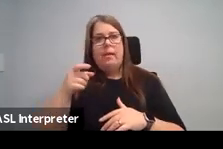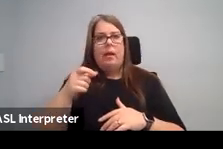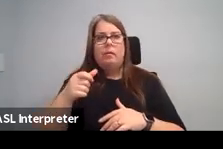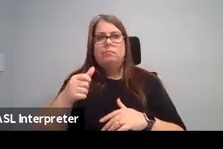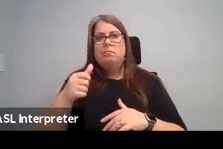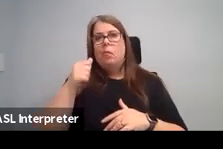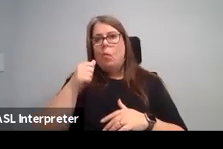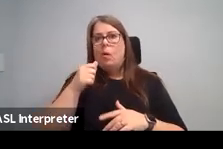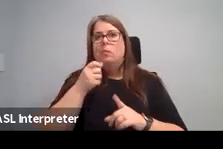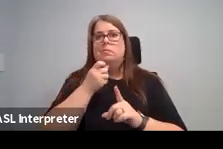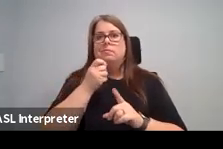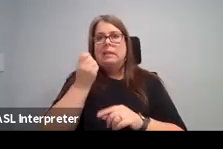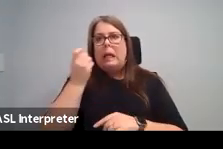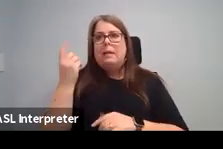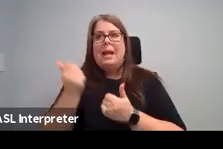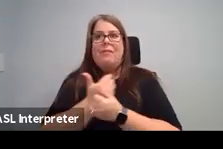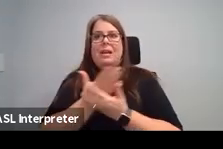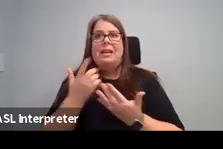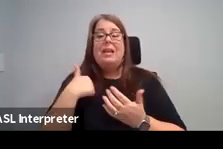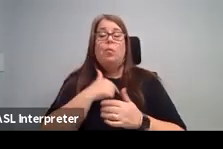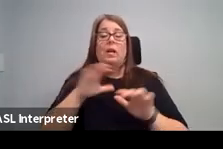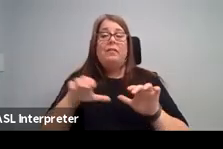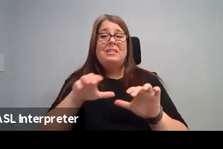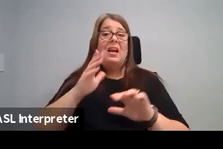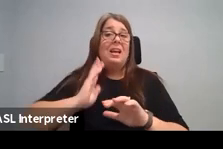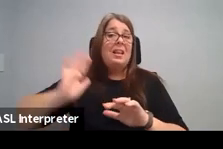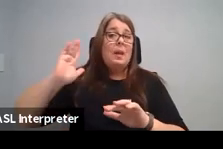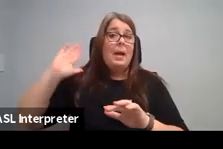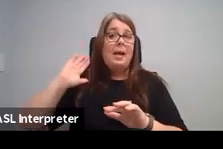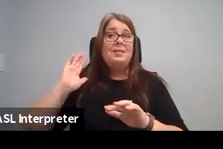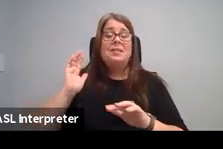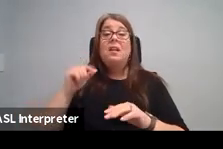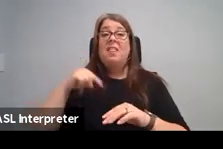Jewyl Alderson Clarke, SDCOE: First of all, you're probably starting off this fall, trying to make up for the last learning since March.